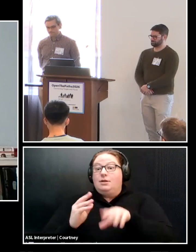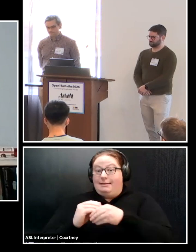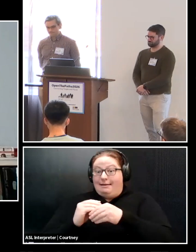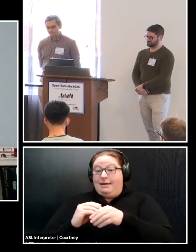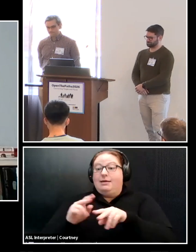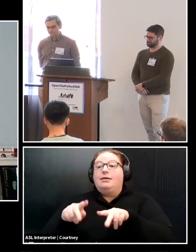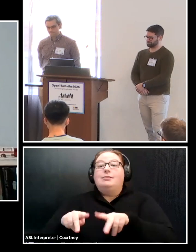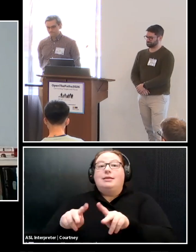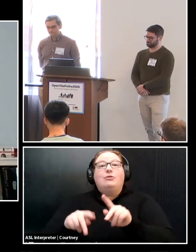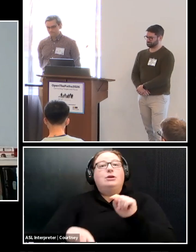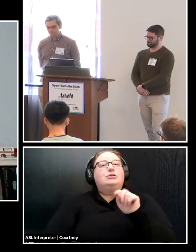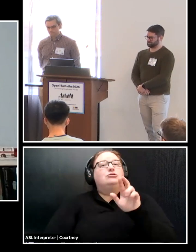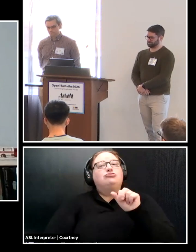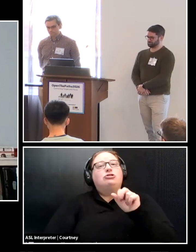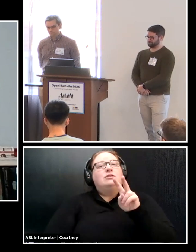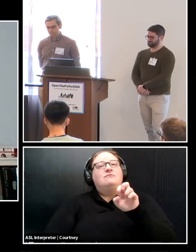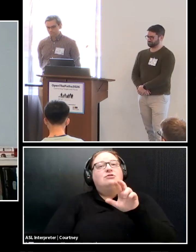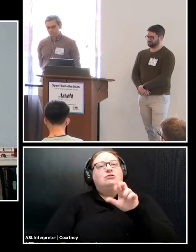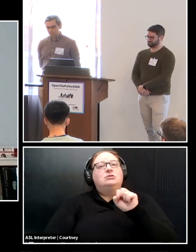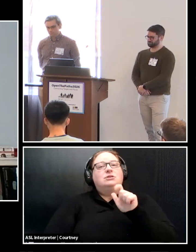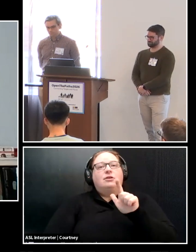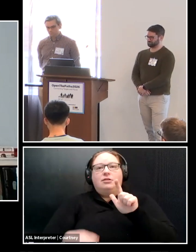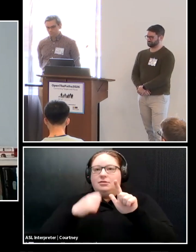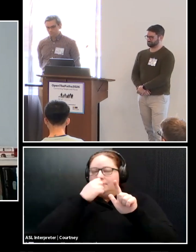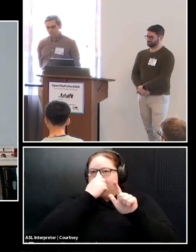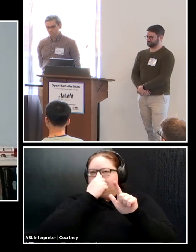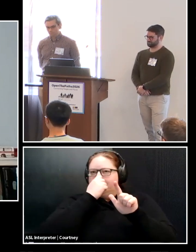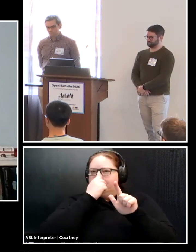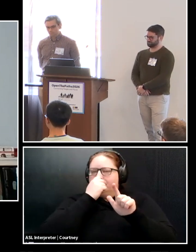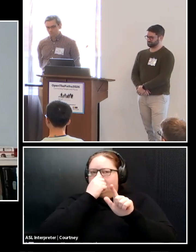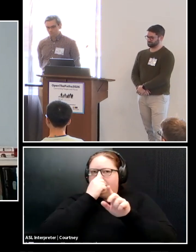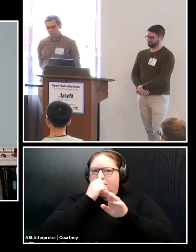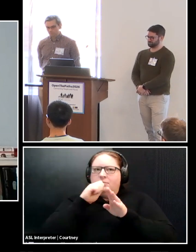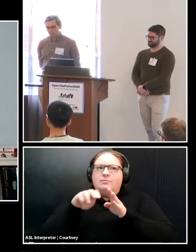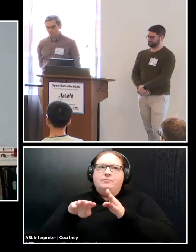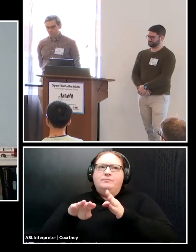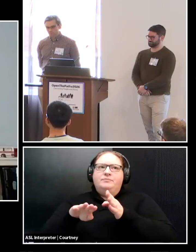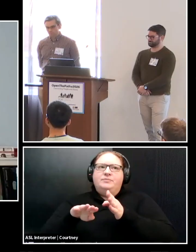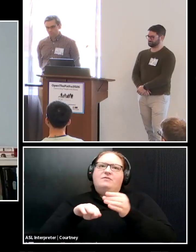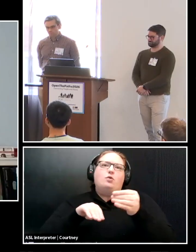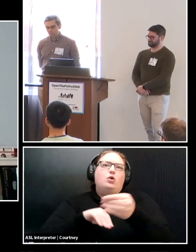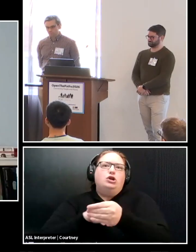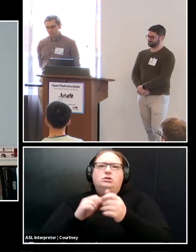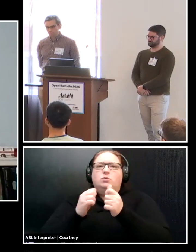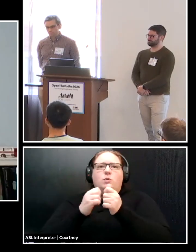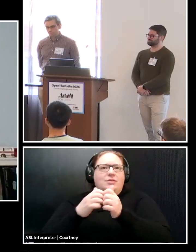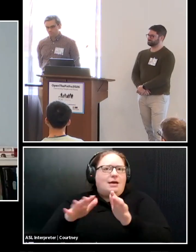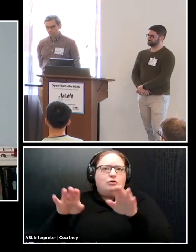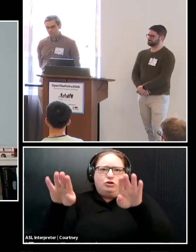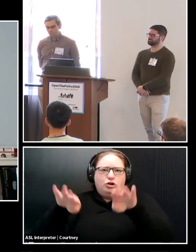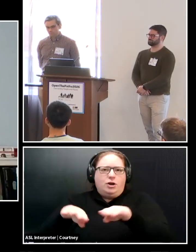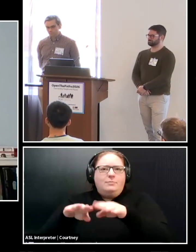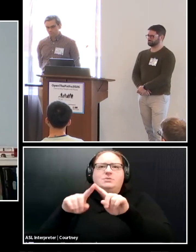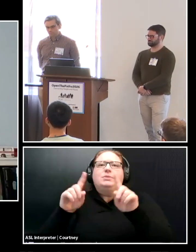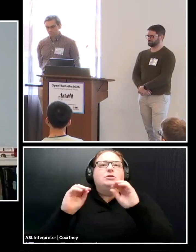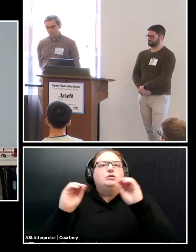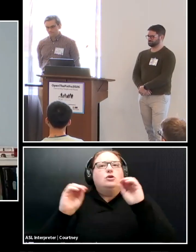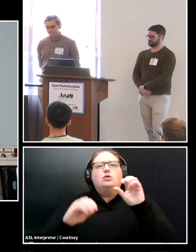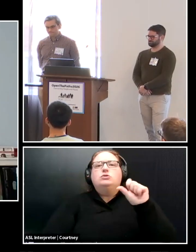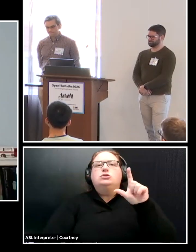of um you know corners without curb cuts but not slopes above a certain amount or whatever. So that